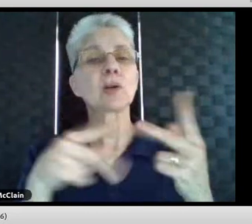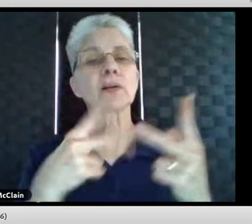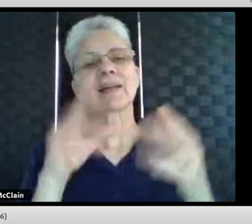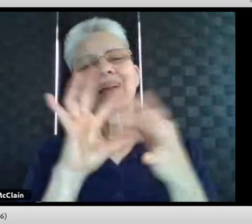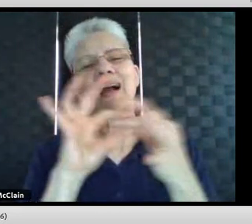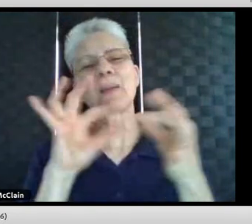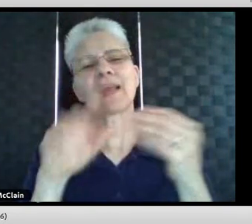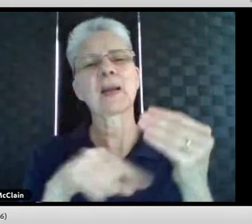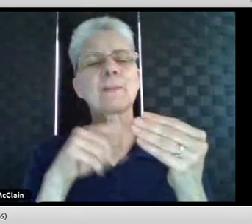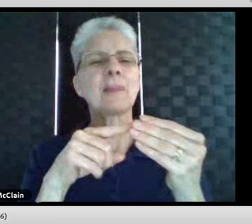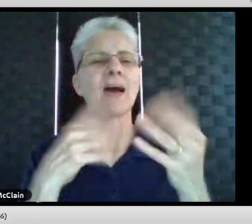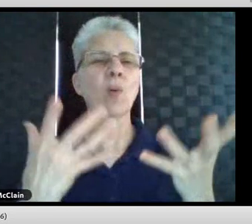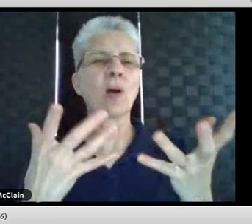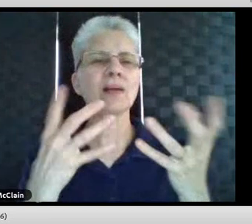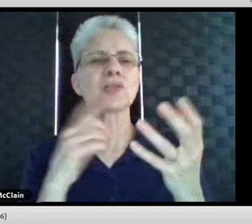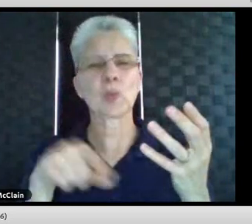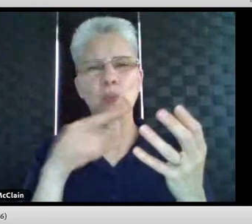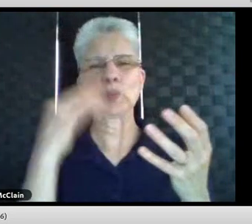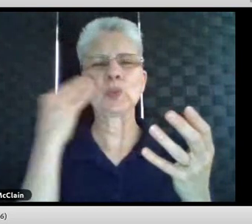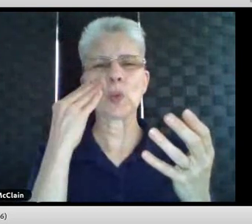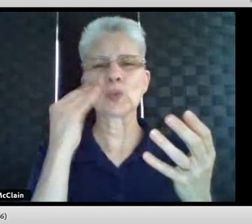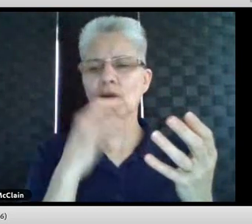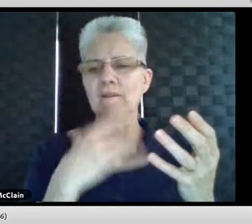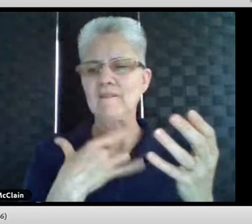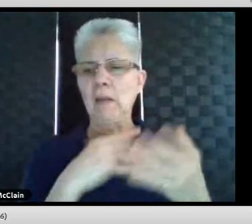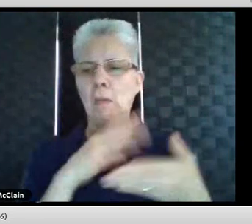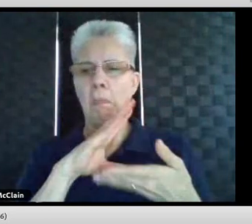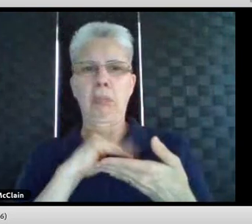you know, like, just so you know so you don't feel alone,